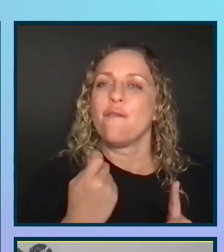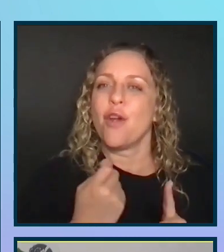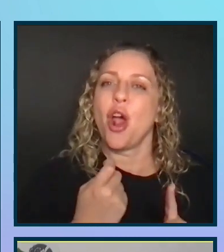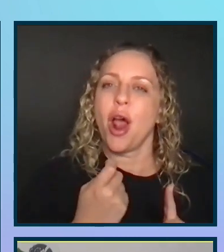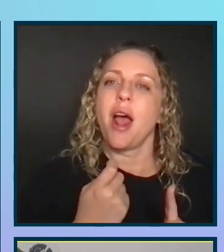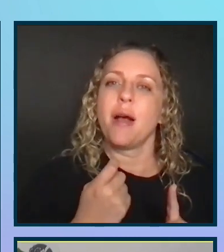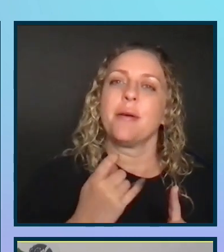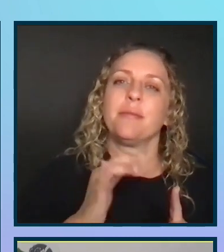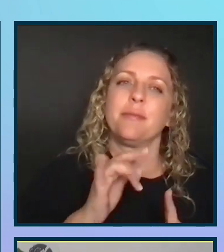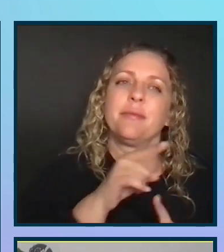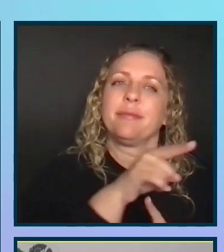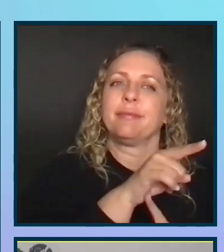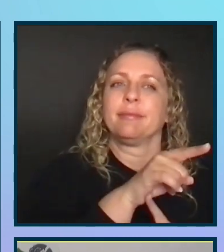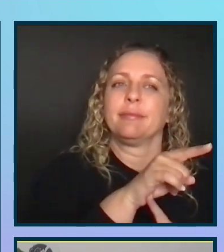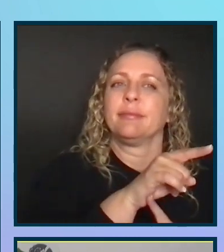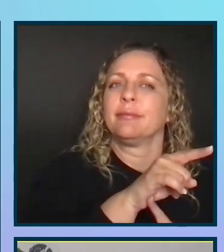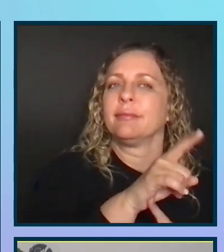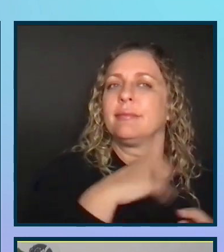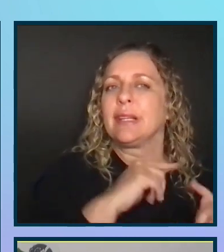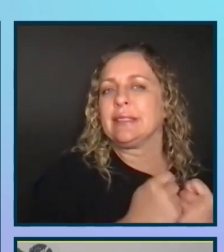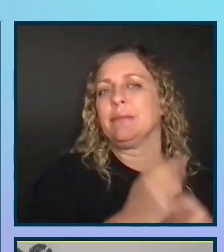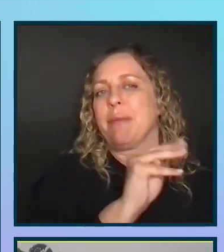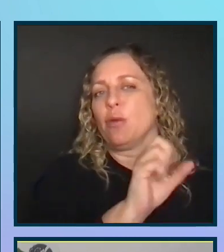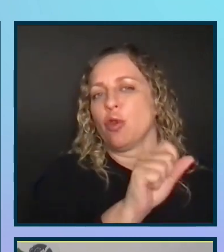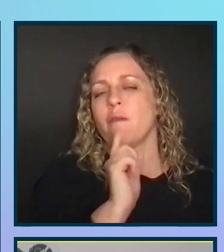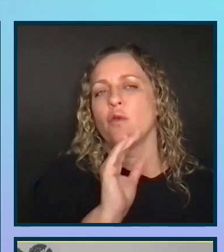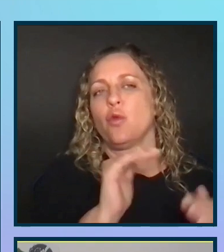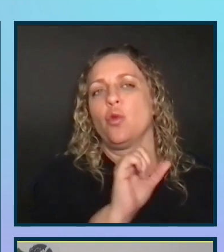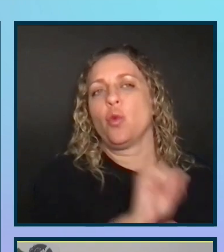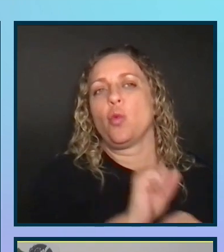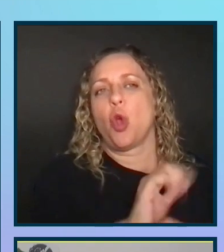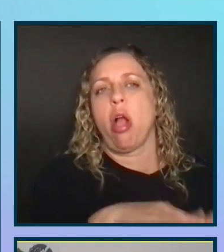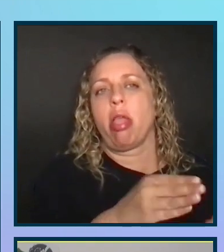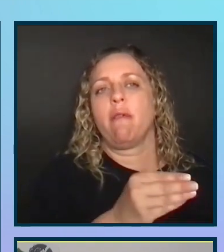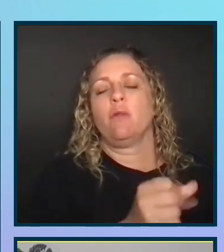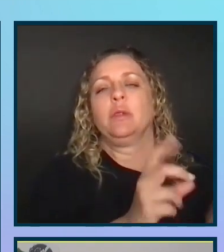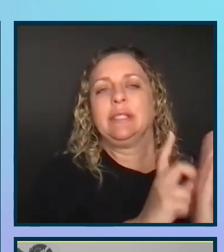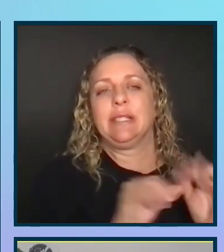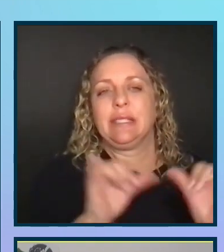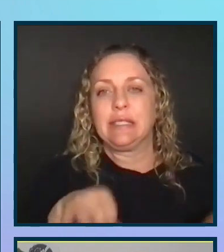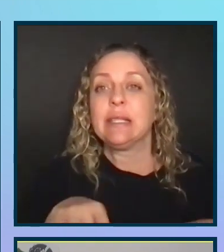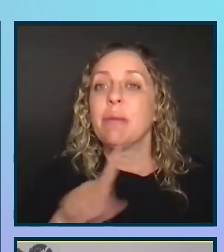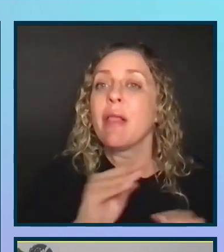by again, team at Microsoft who work on the fluent design system and they provide the whole kit